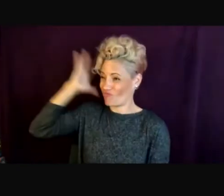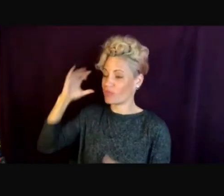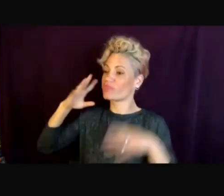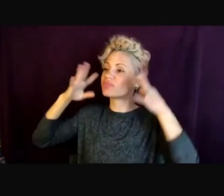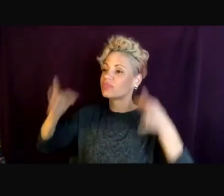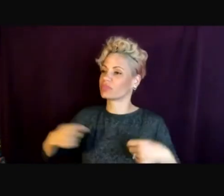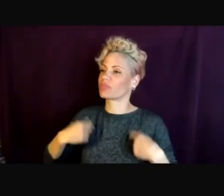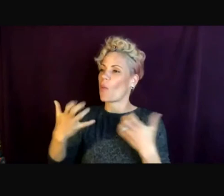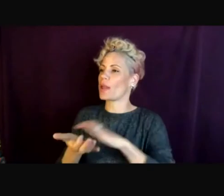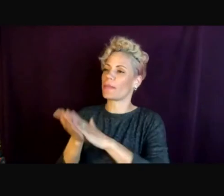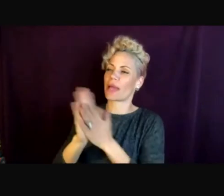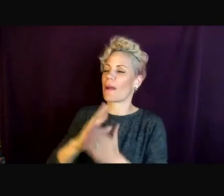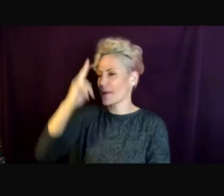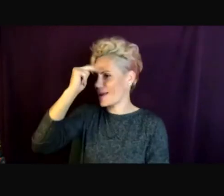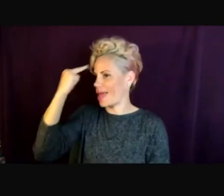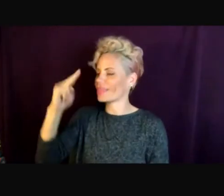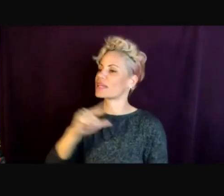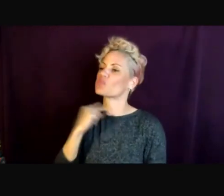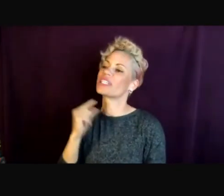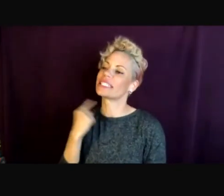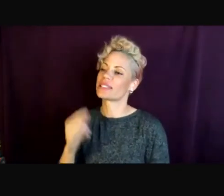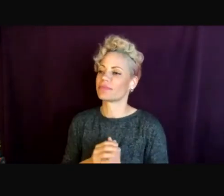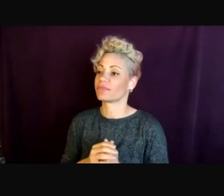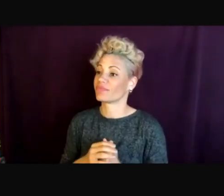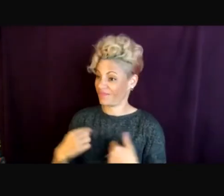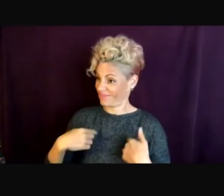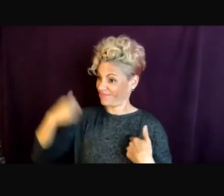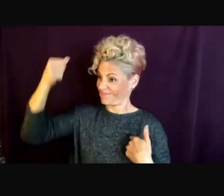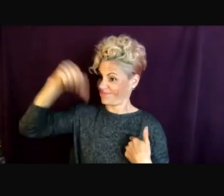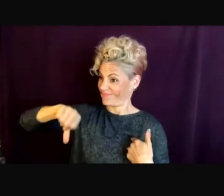I was denied entry because I have epilepsy.